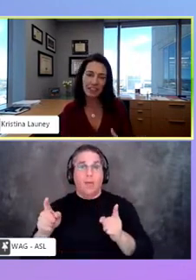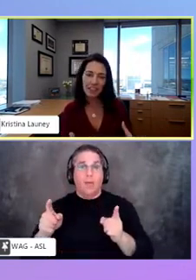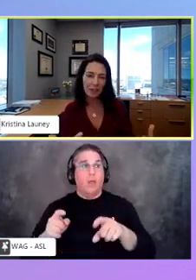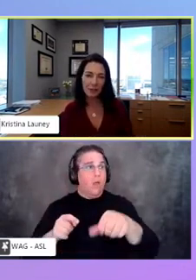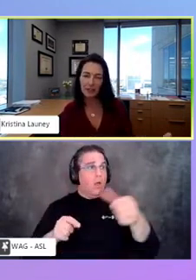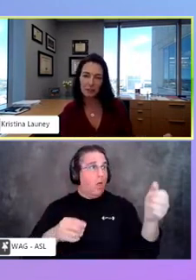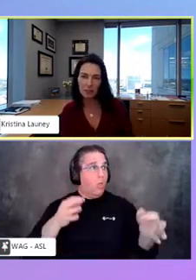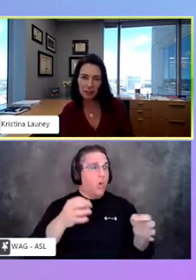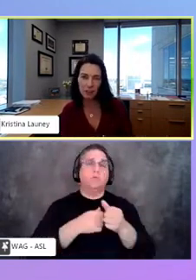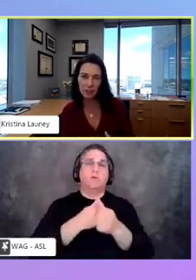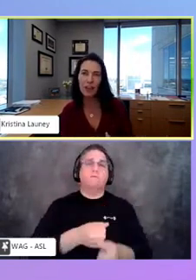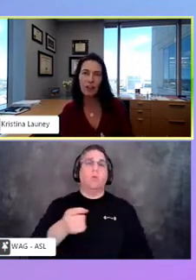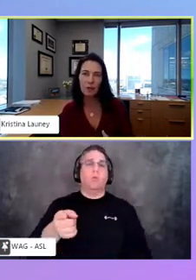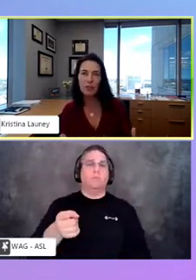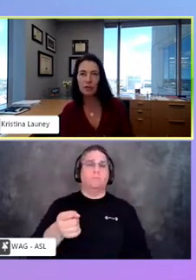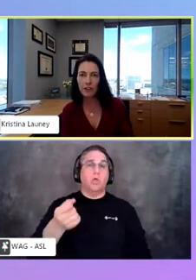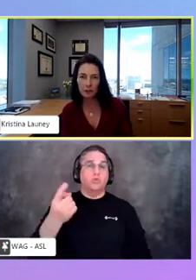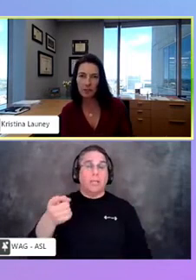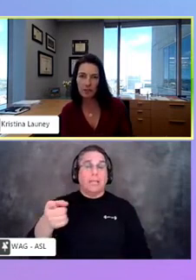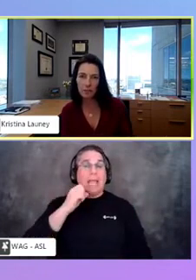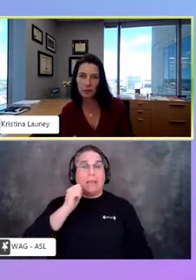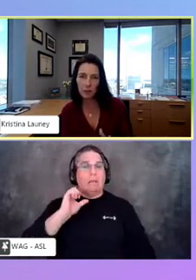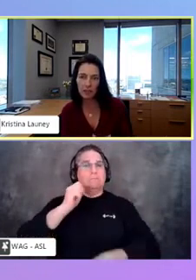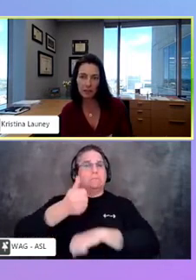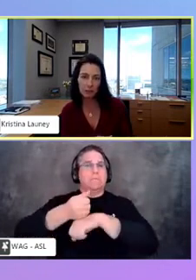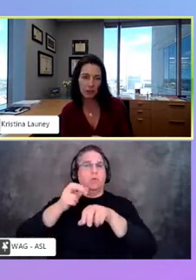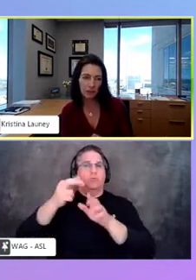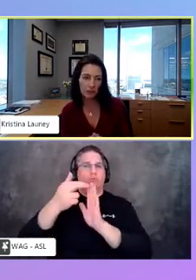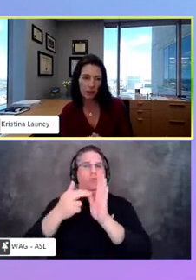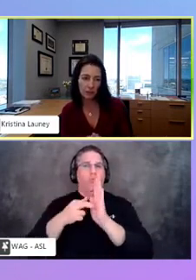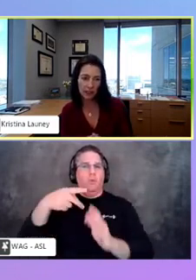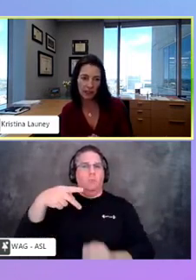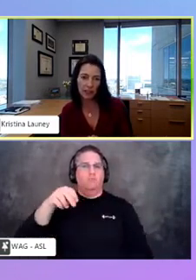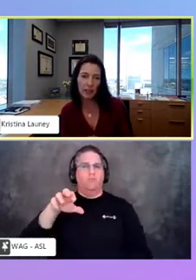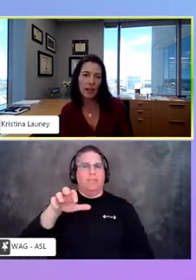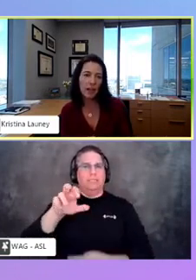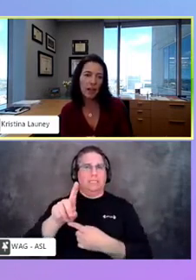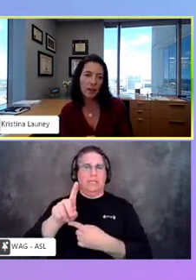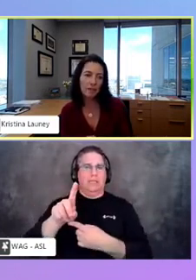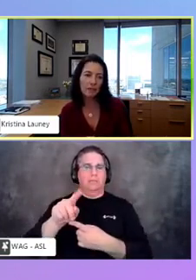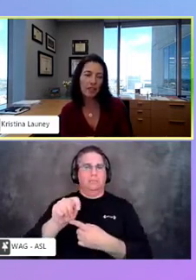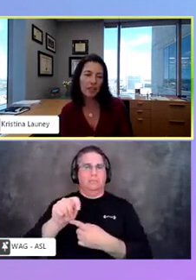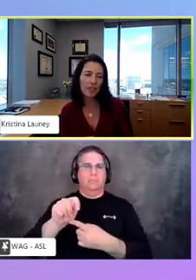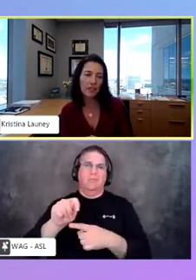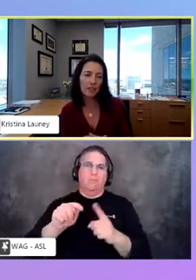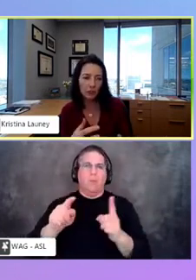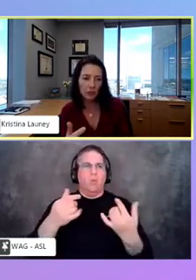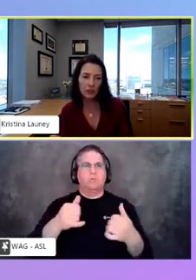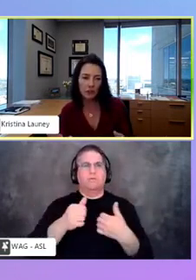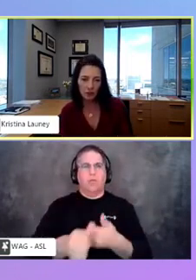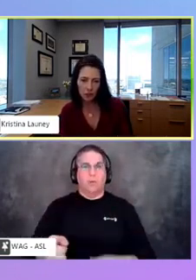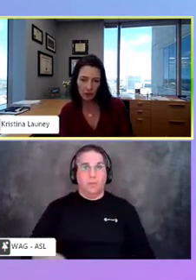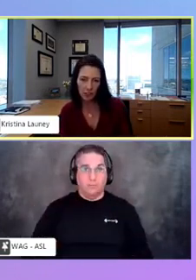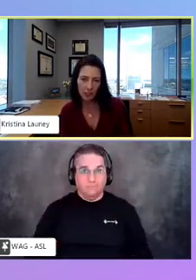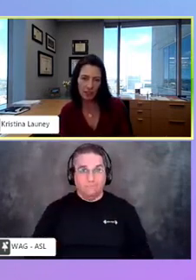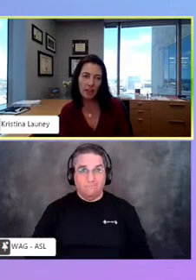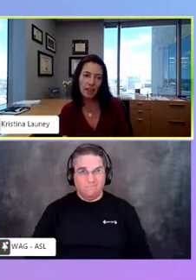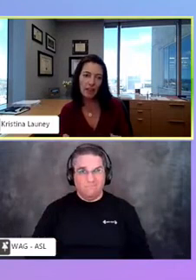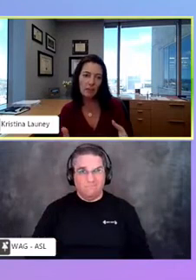11th circuit despite the fact that Winn Dixie is no longer having followed the same reasoning of even though it's